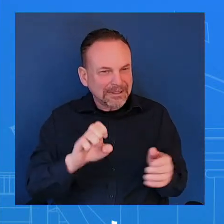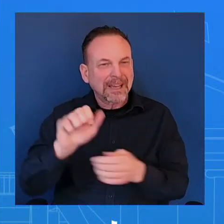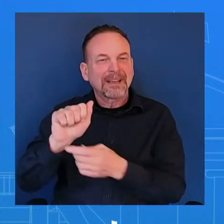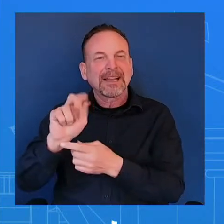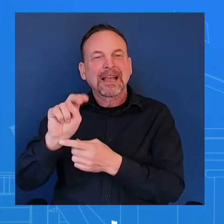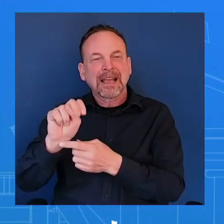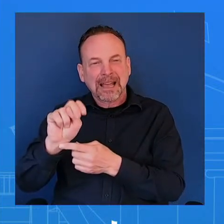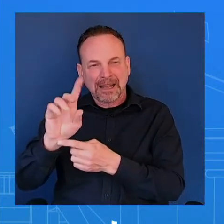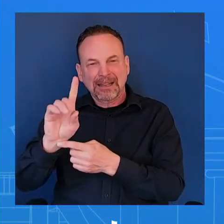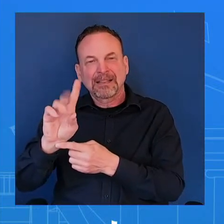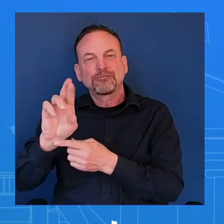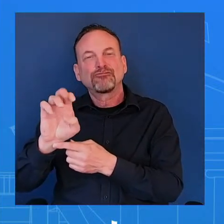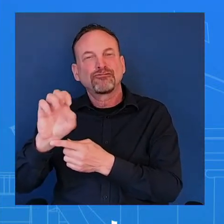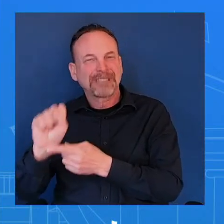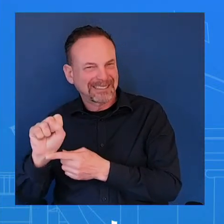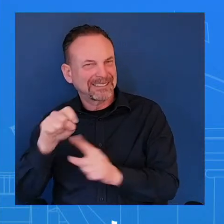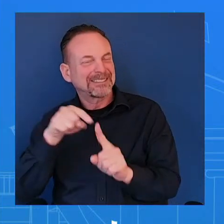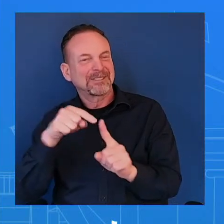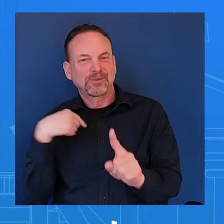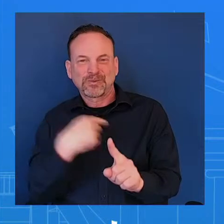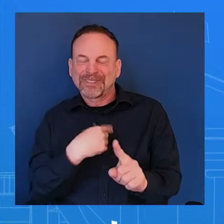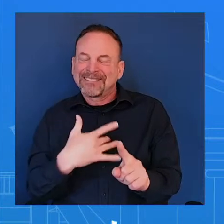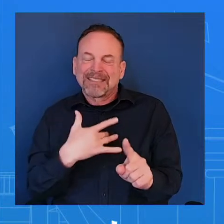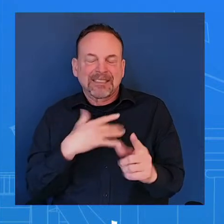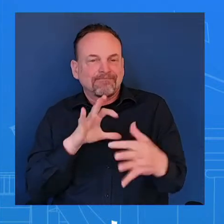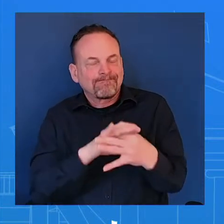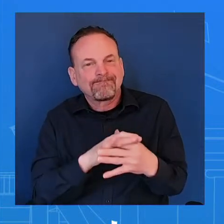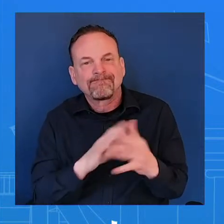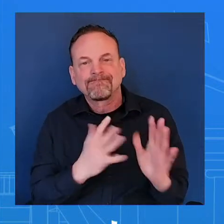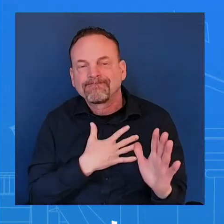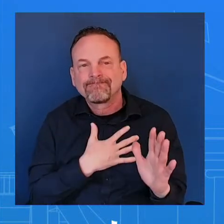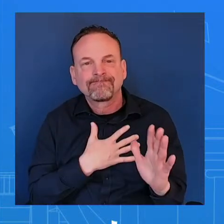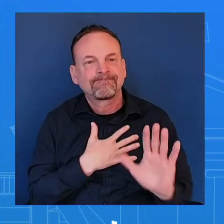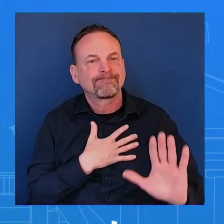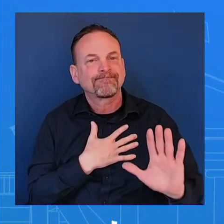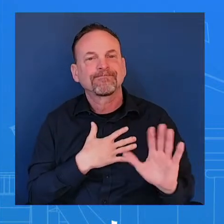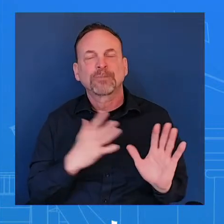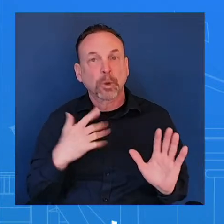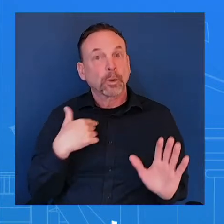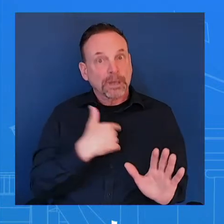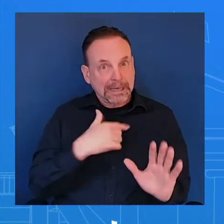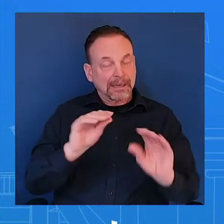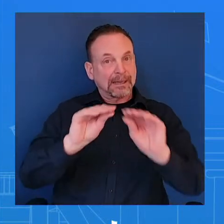We are very clear about where we stand. I think the President's statement was incredibly powerful, impactful,